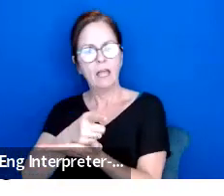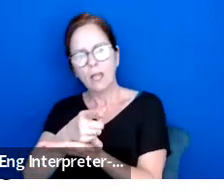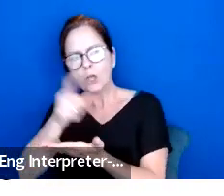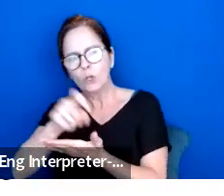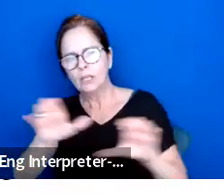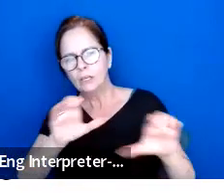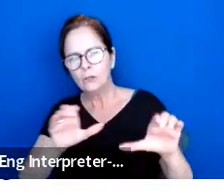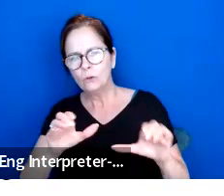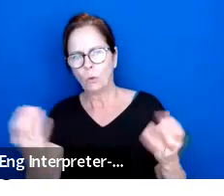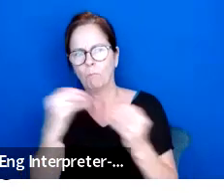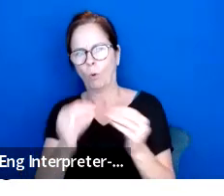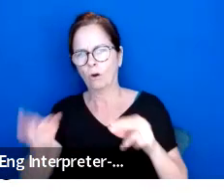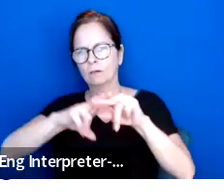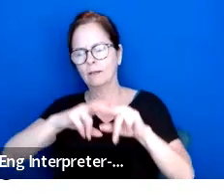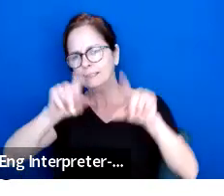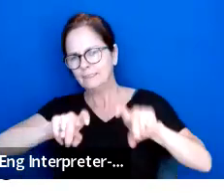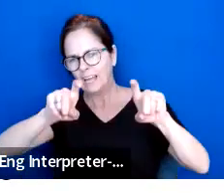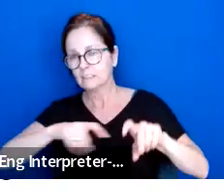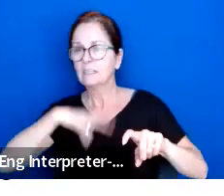So again, everything should be. Associated with the course outline of record in this particular case around assessments or endorse materials.